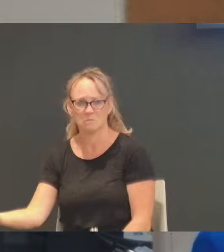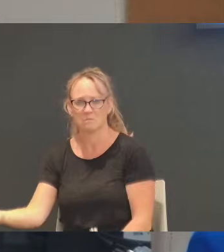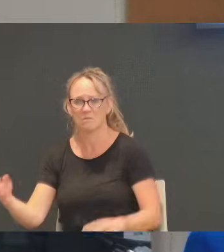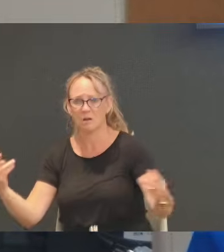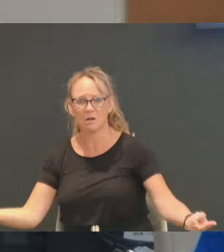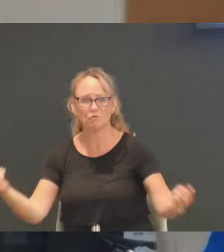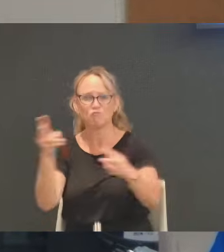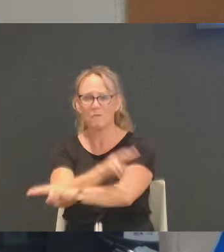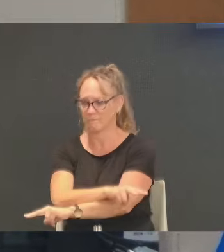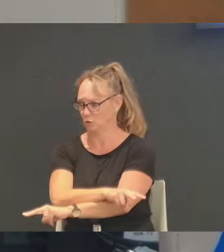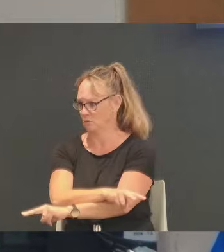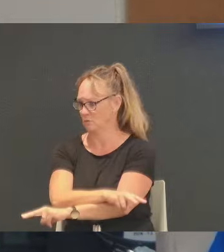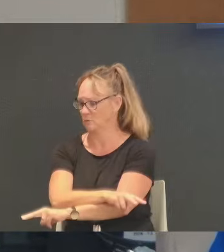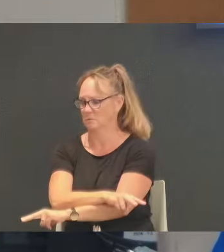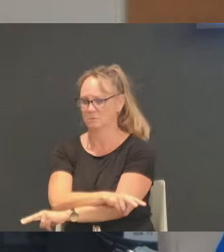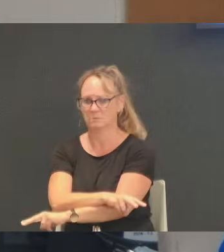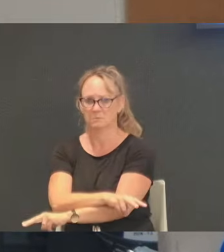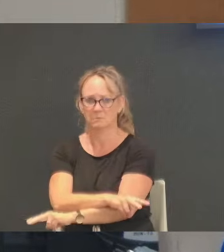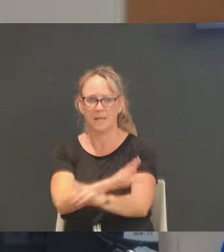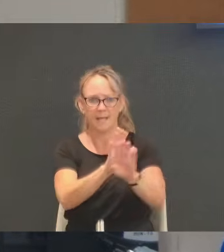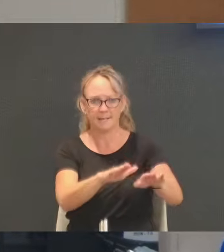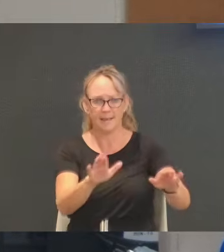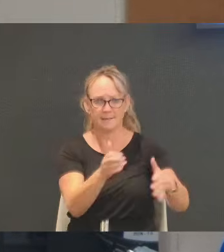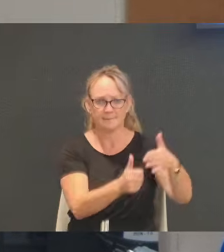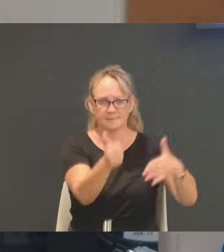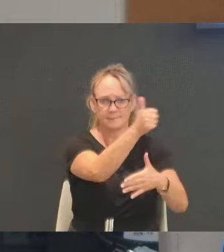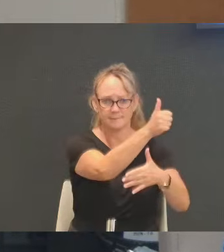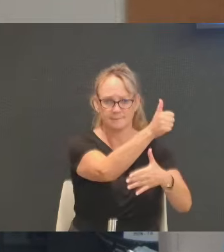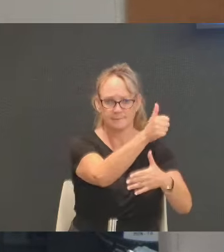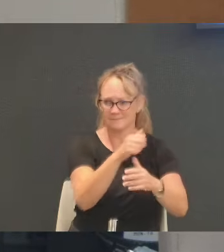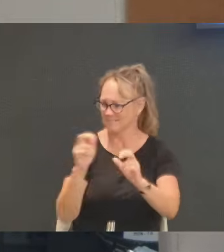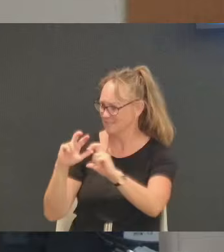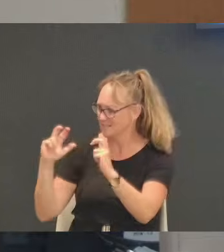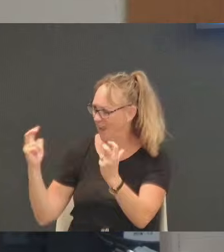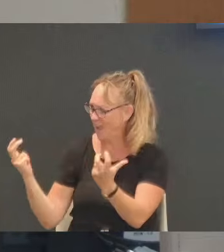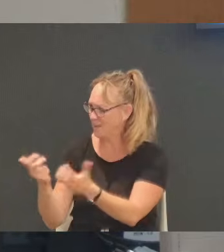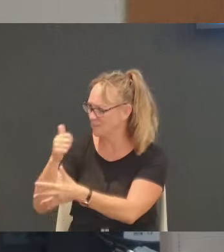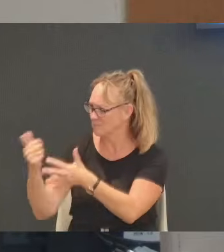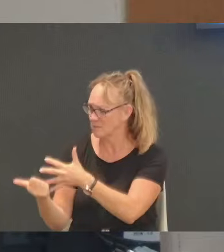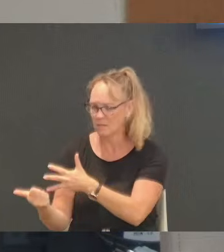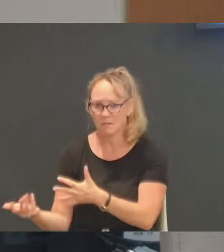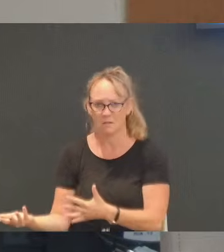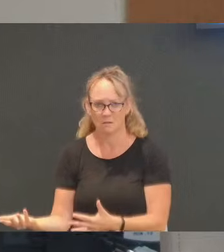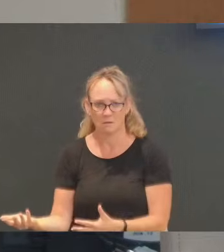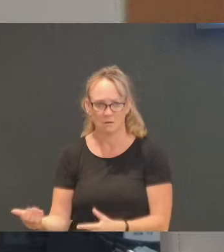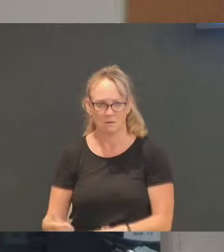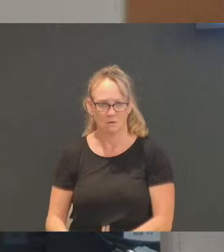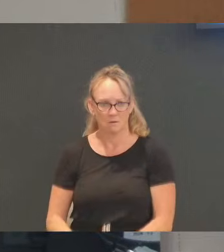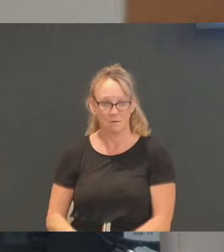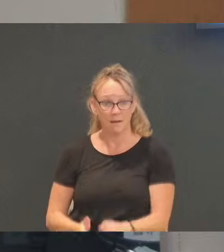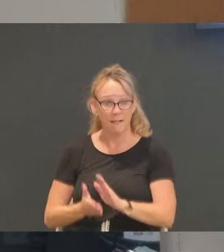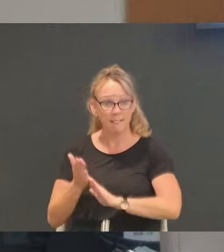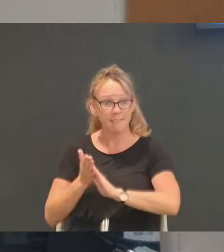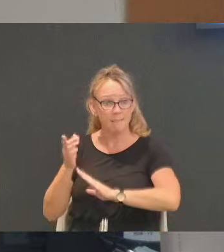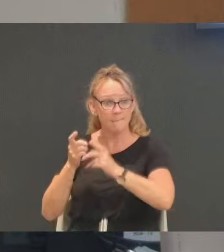reverse. I've asked the Administrator and he is working and he has worked. It's not finalized